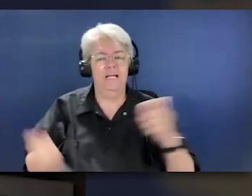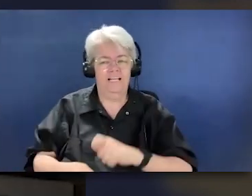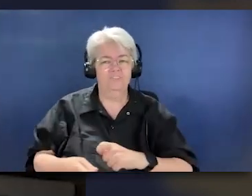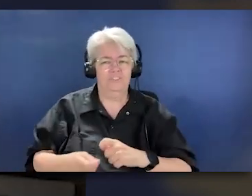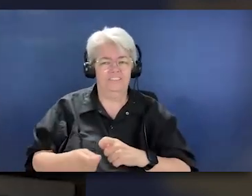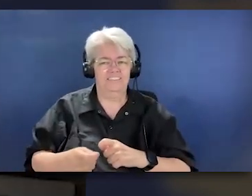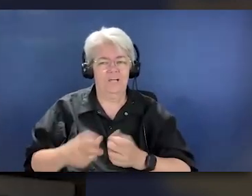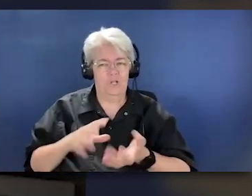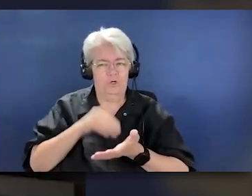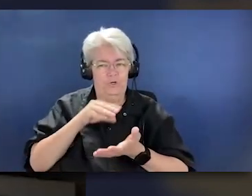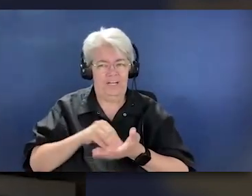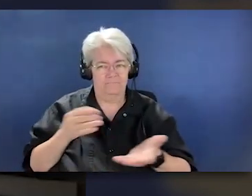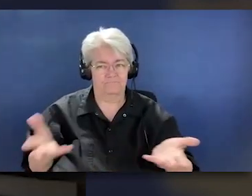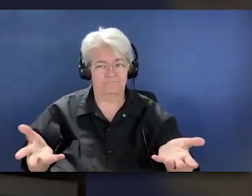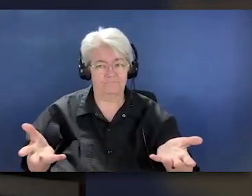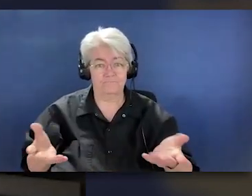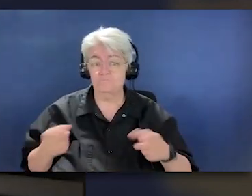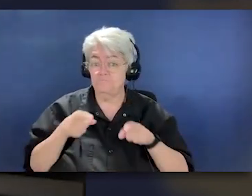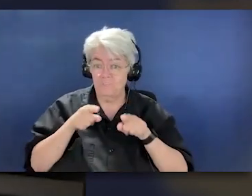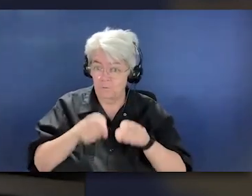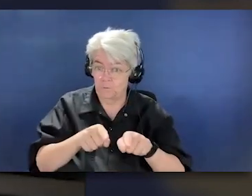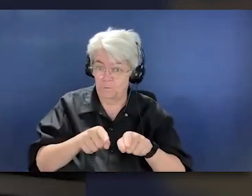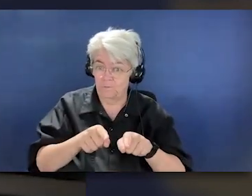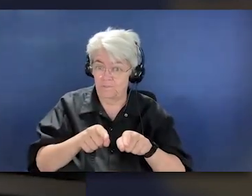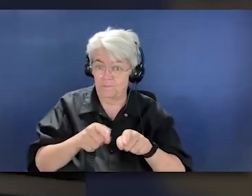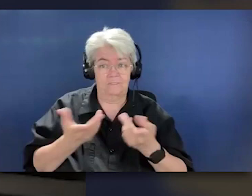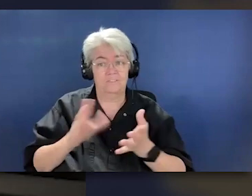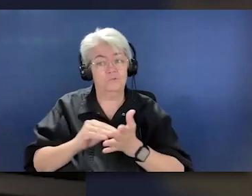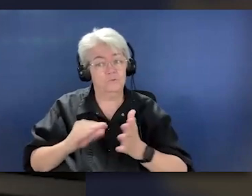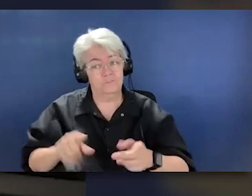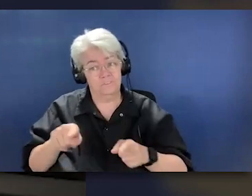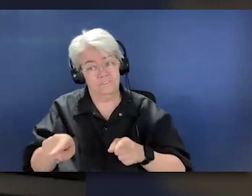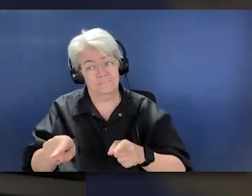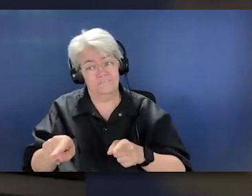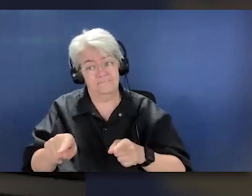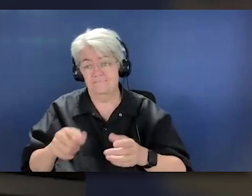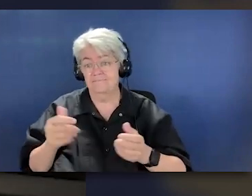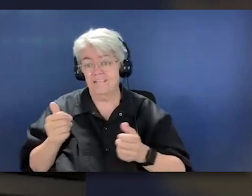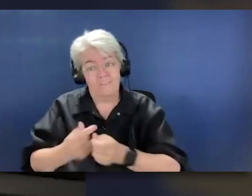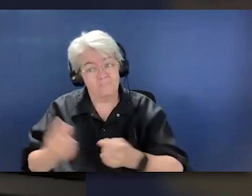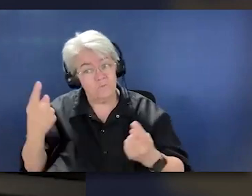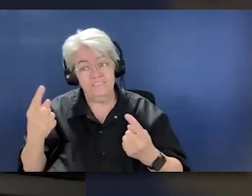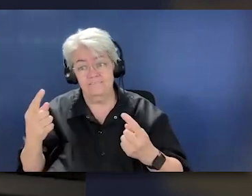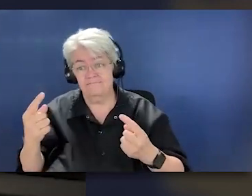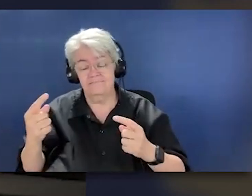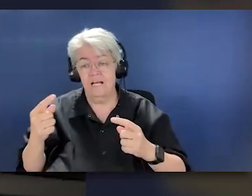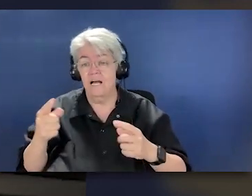just happening to you; it is happening to your students. And so each time that you take them